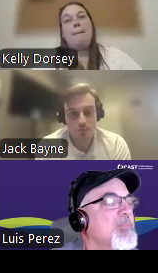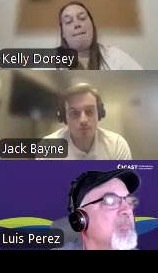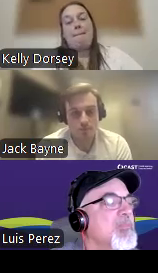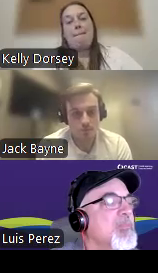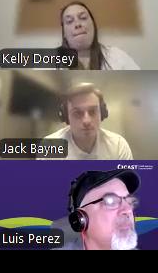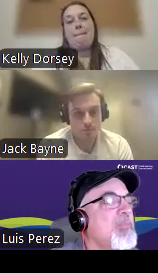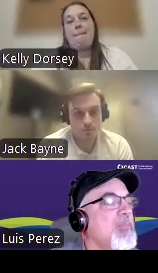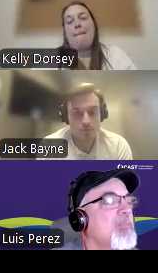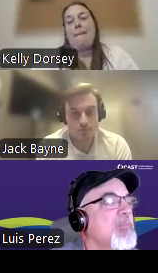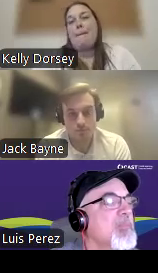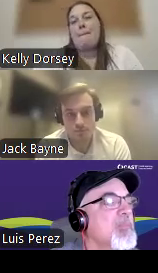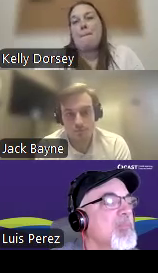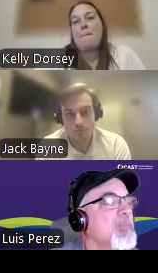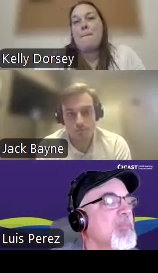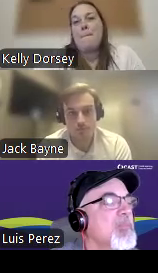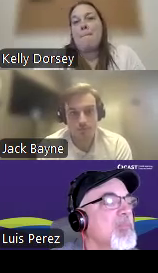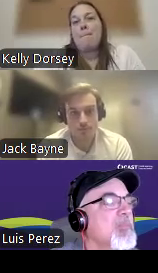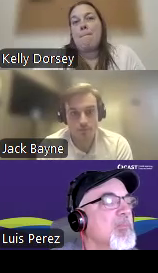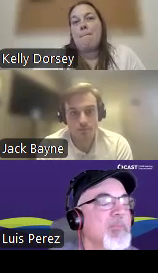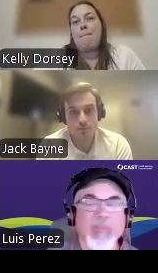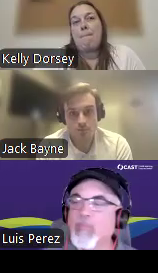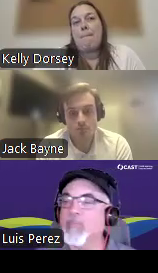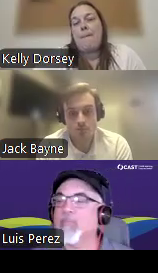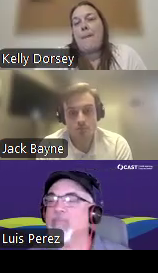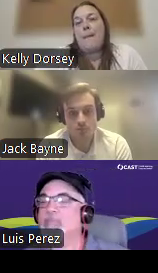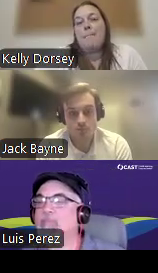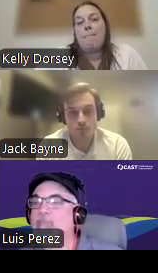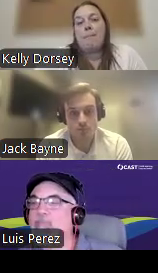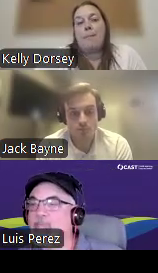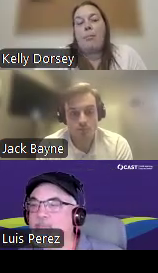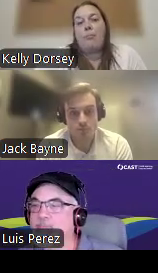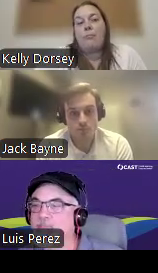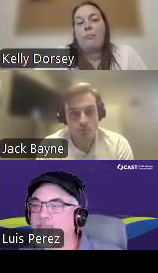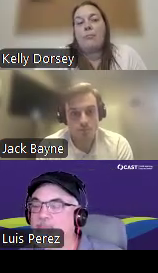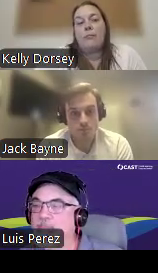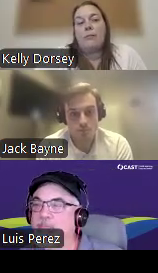digital or AI literacy? How do you make sure that people are behaving in a safe environment,